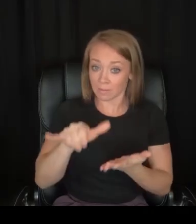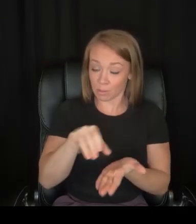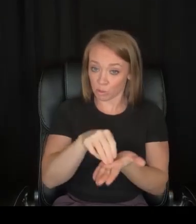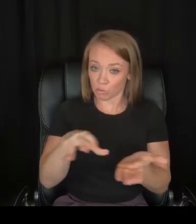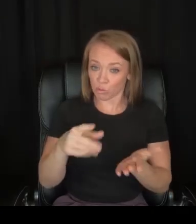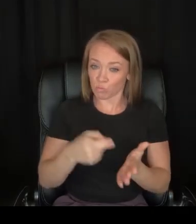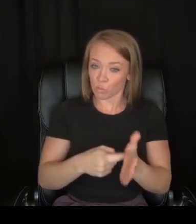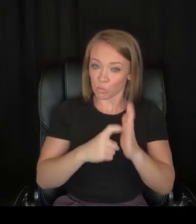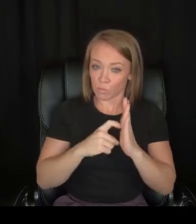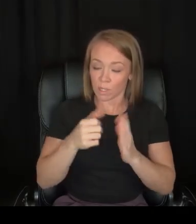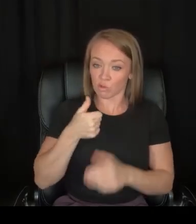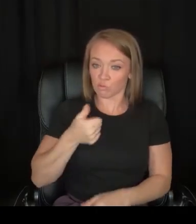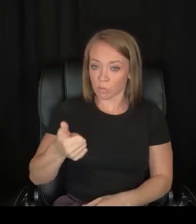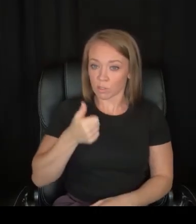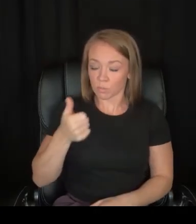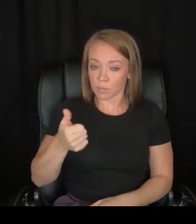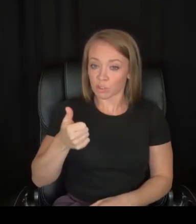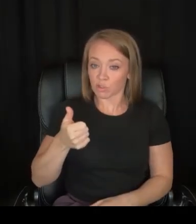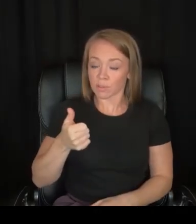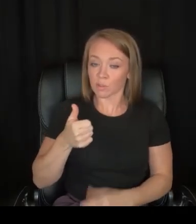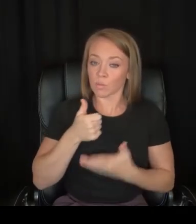to benefit from their educational program?